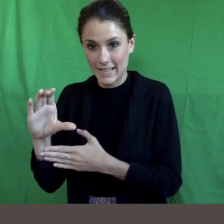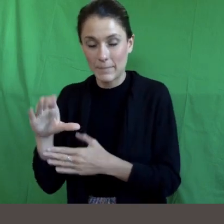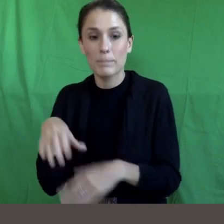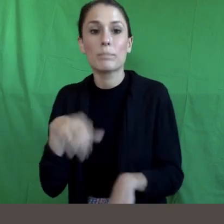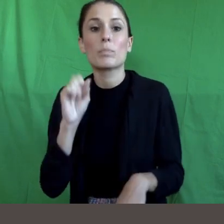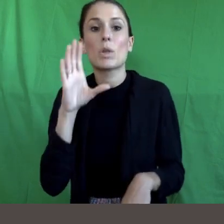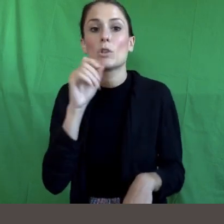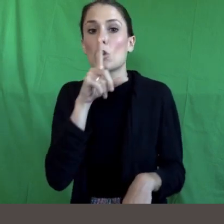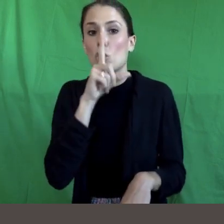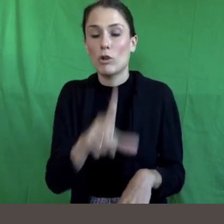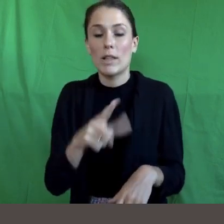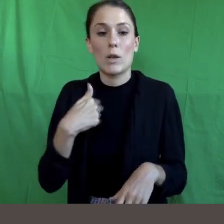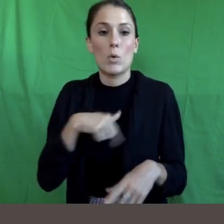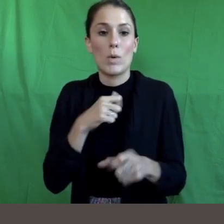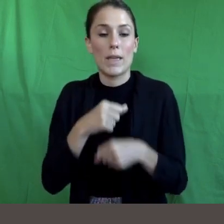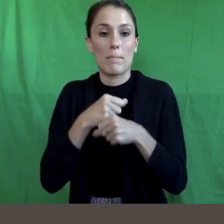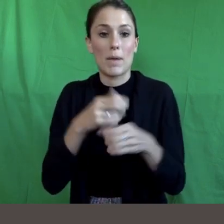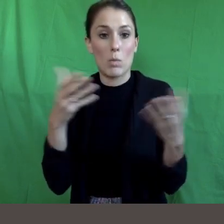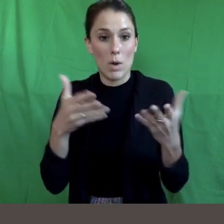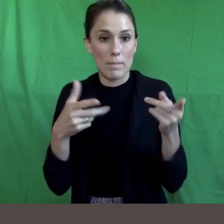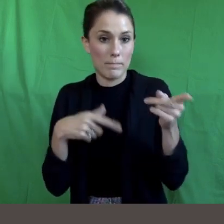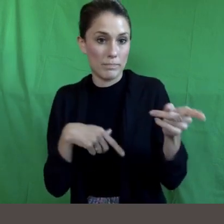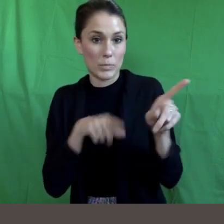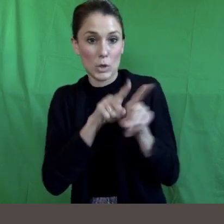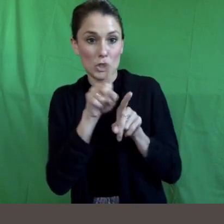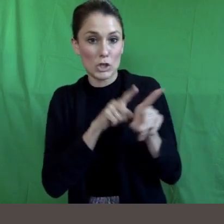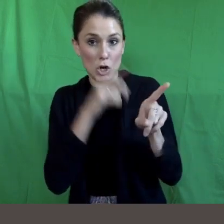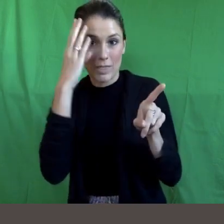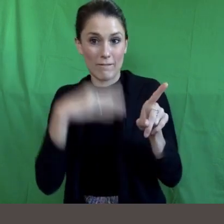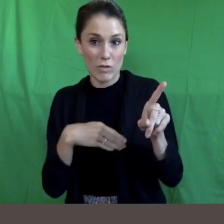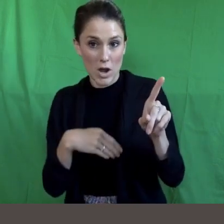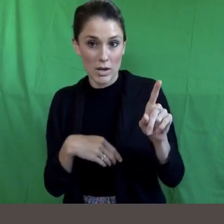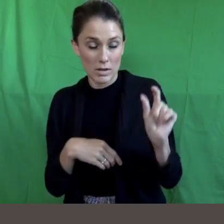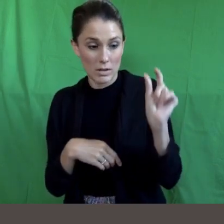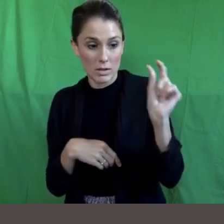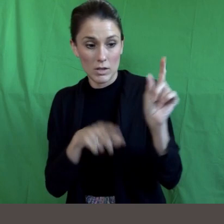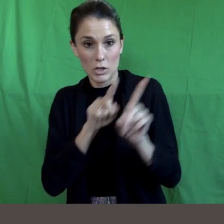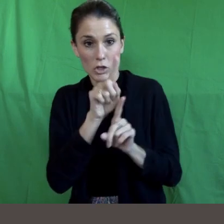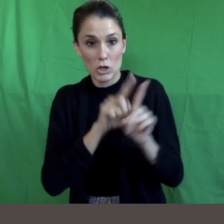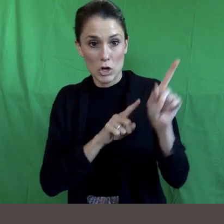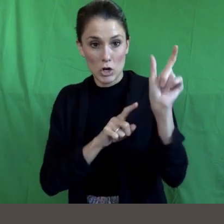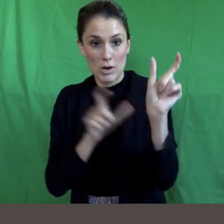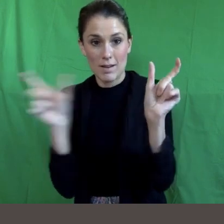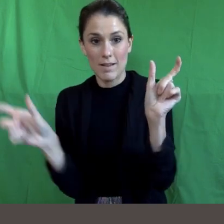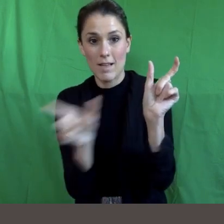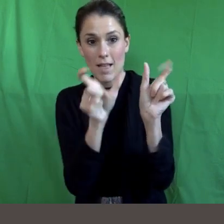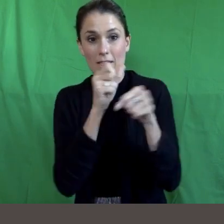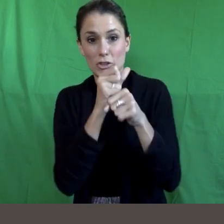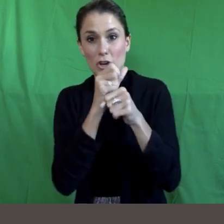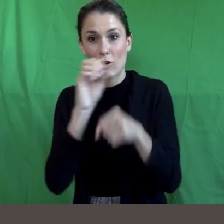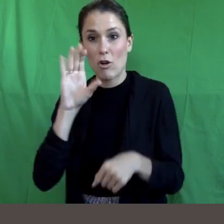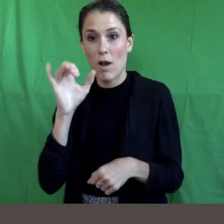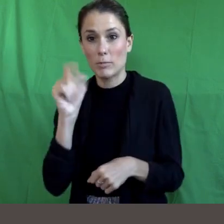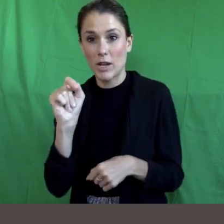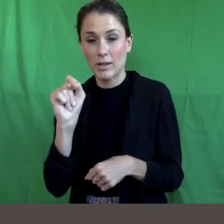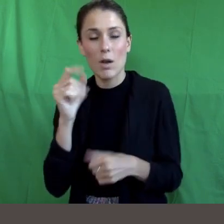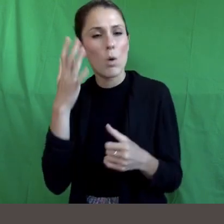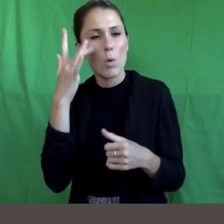So because of that, what we could write is something like this. We're going to put a star in front of the generator object. This looks a little bit weird.